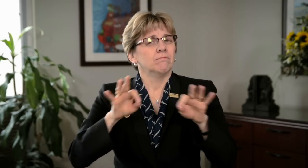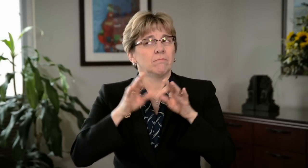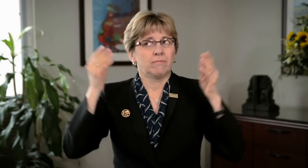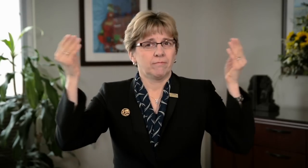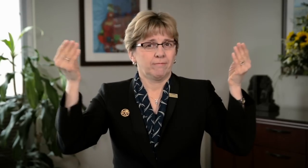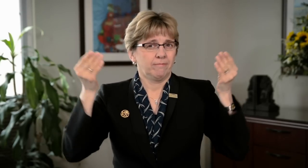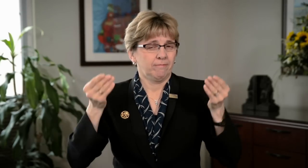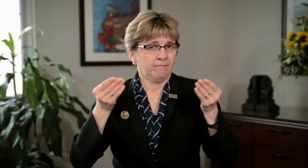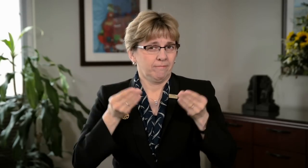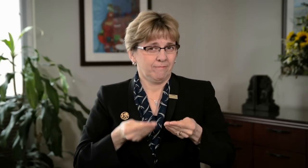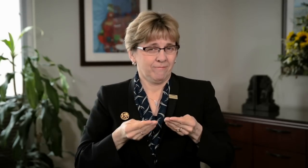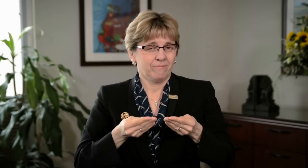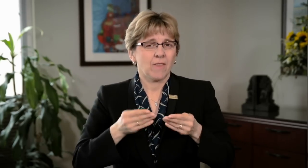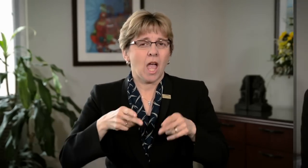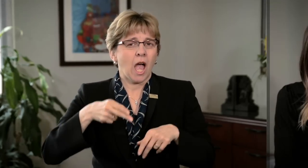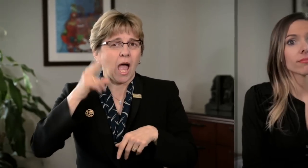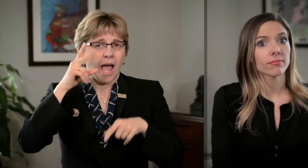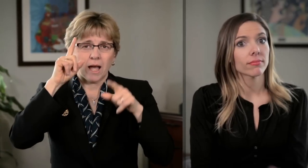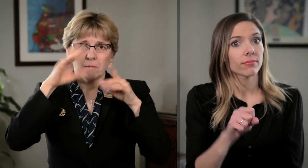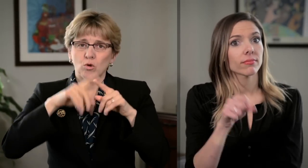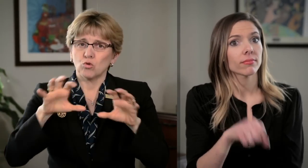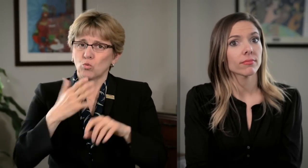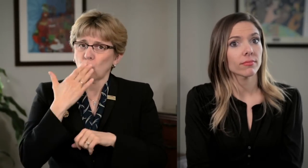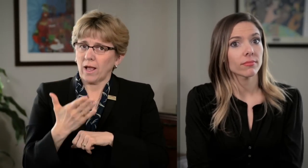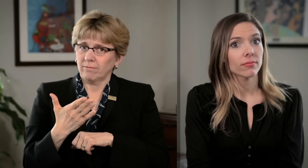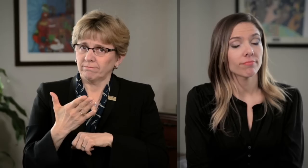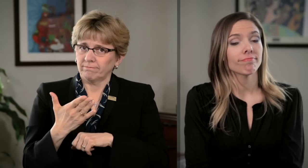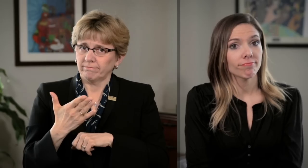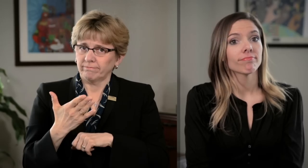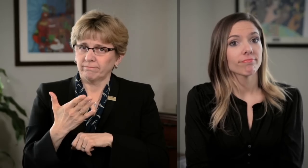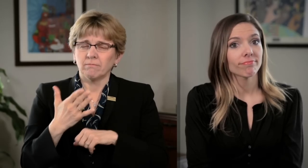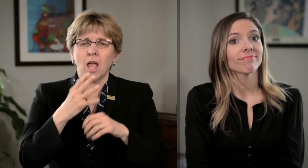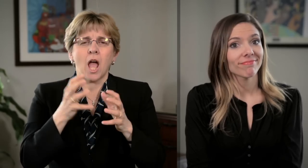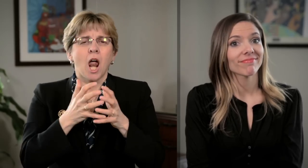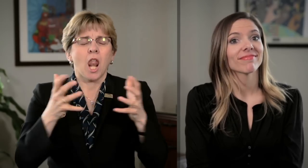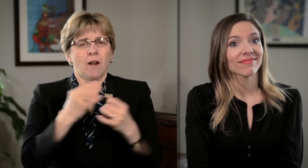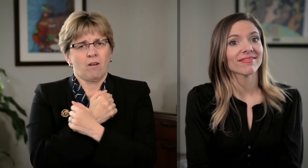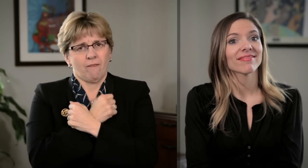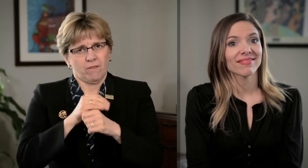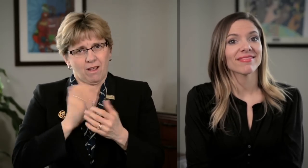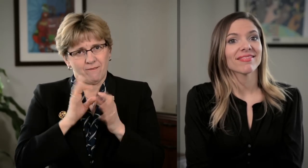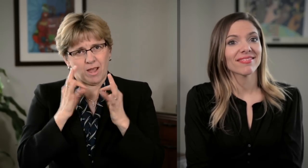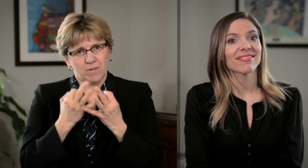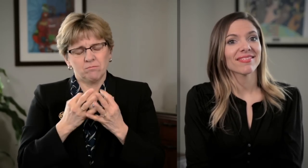they passed down very high expectations to do well. There was a lot of love in our family.